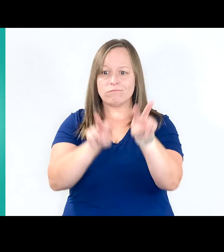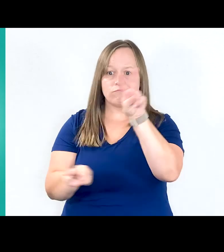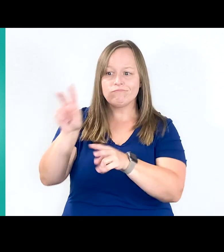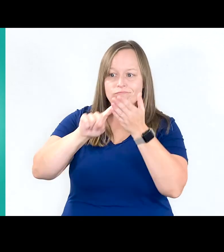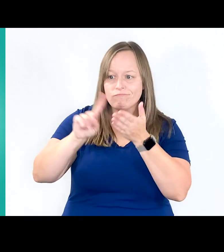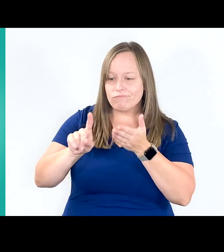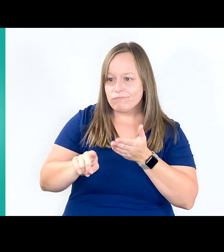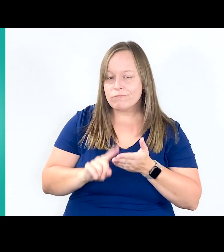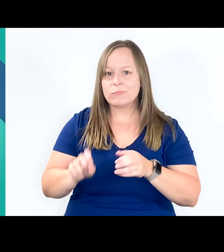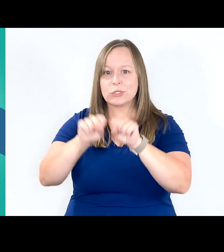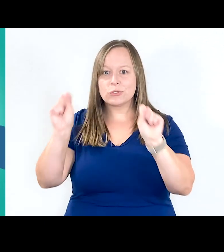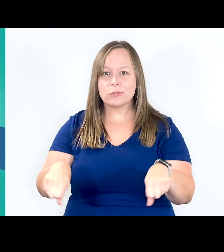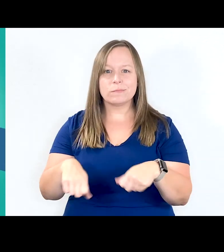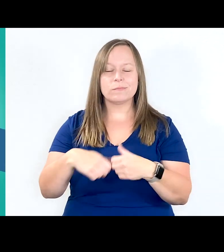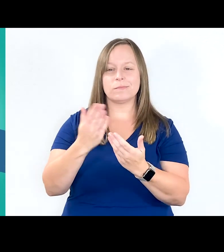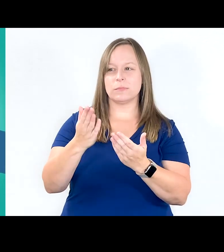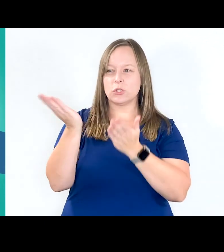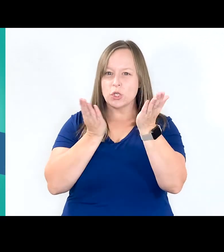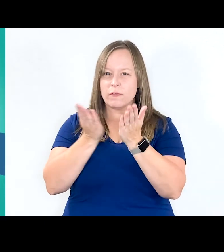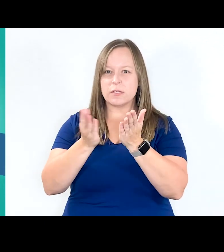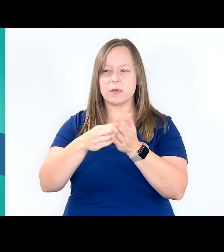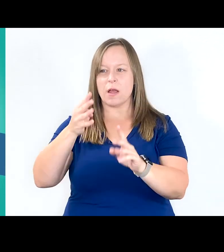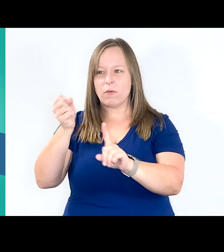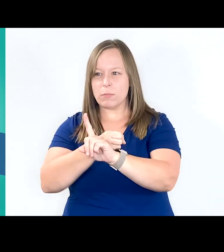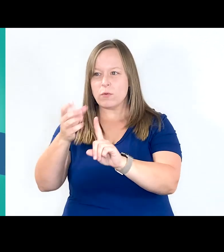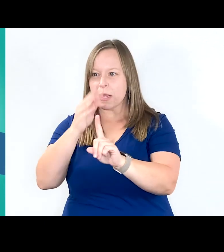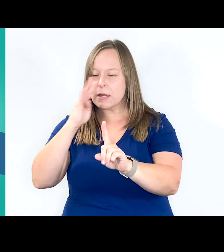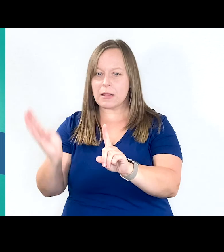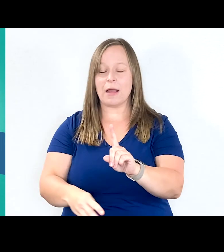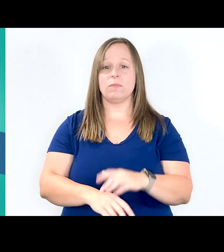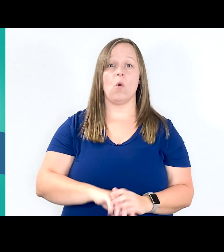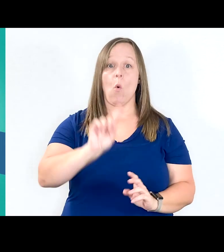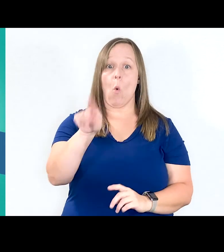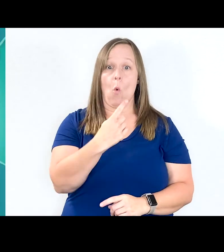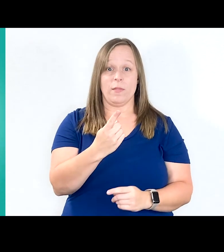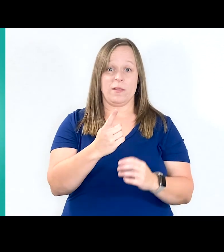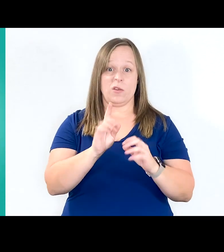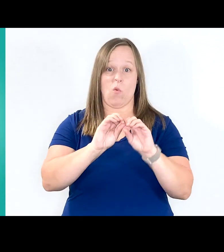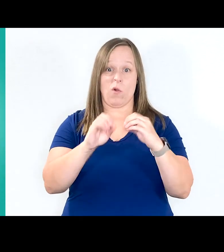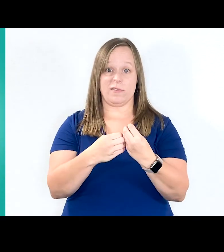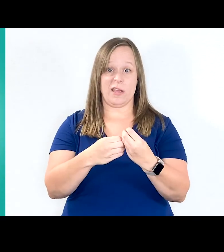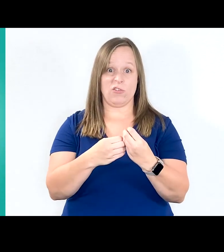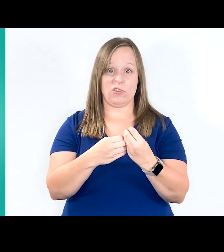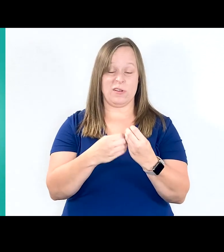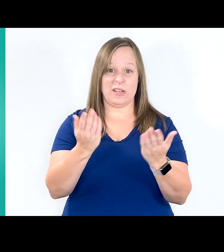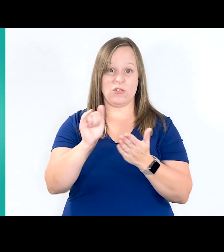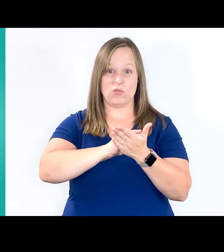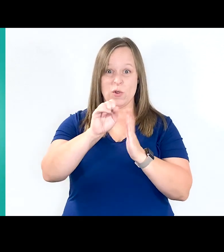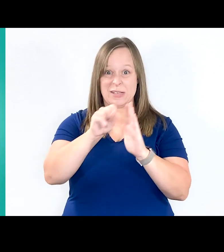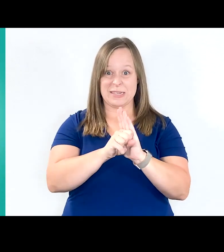that deliver services and investigate allegations of abuse and neglect. As the only organization with this authority